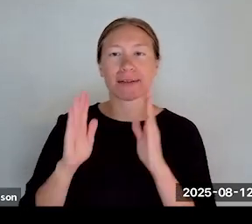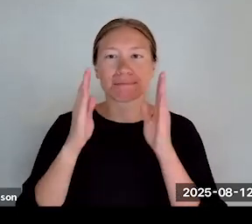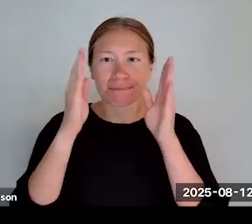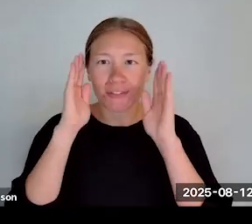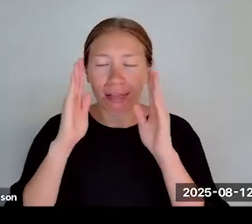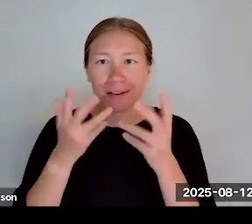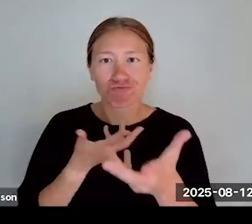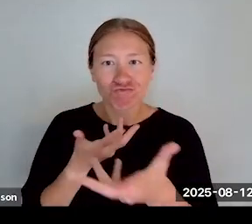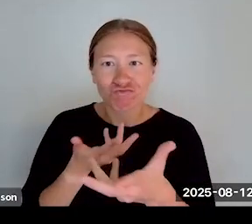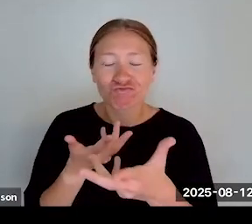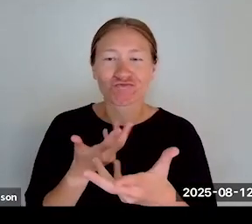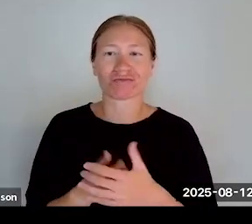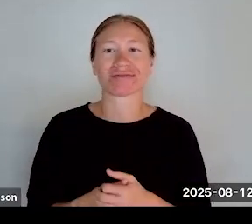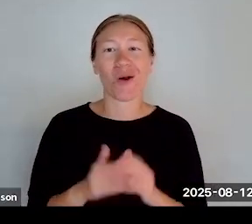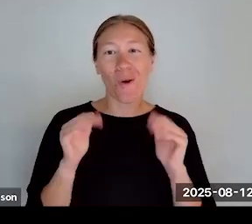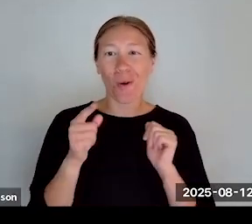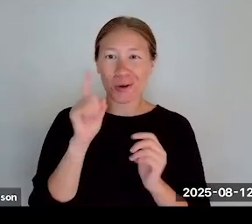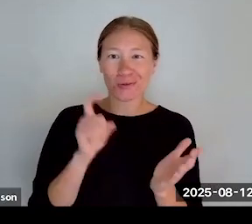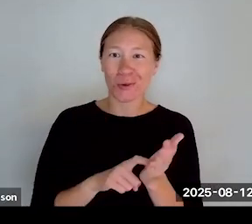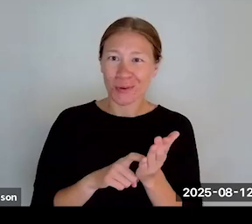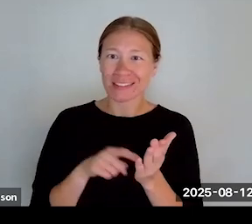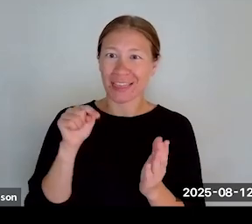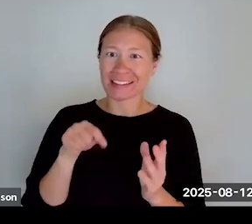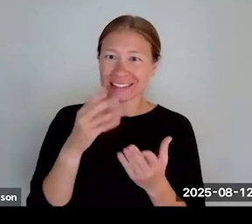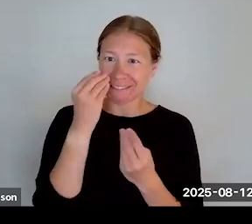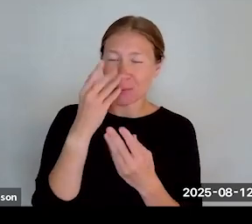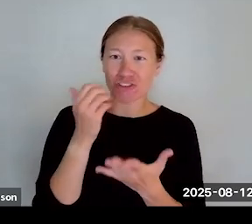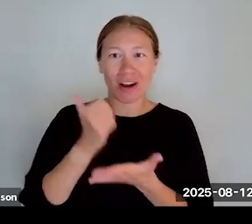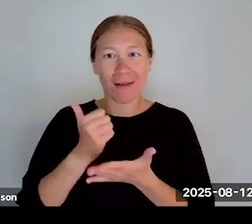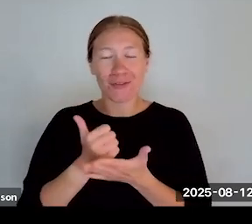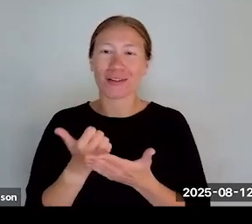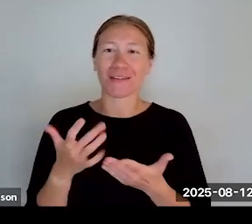We hope you found this information helpful and you feel more equipped to practice effective communication.